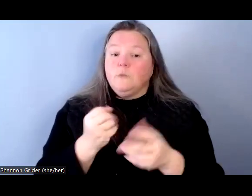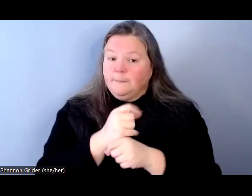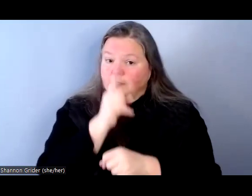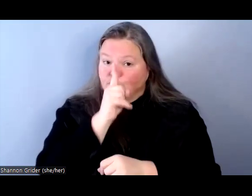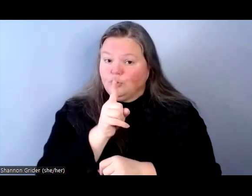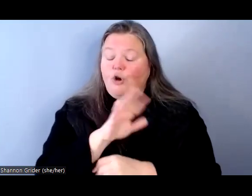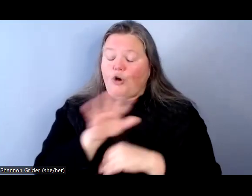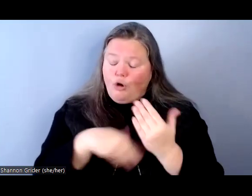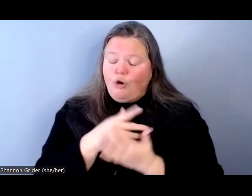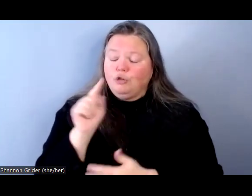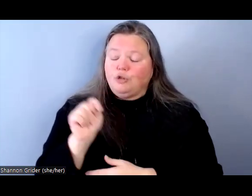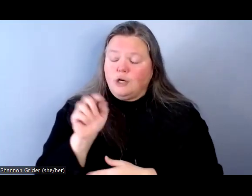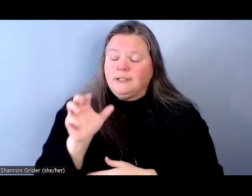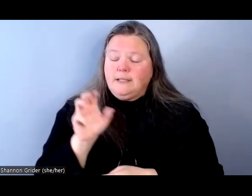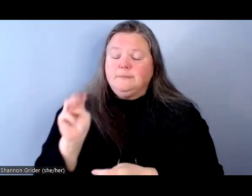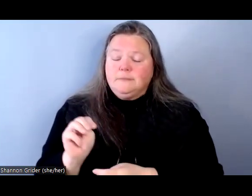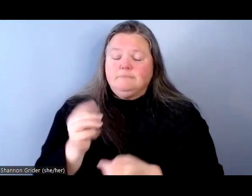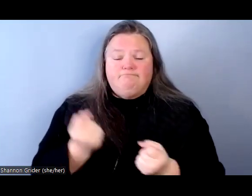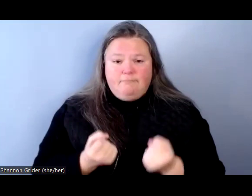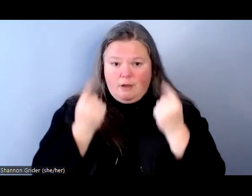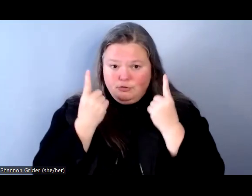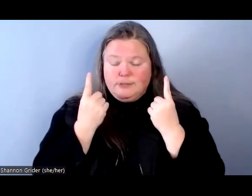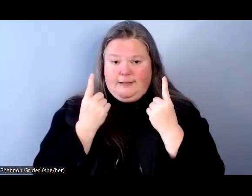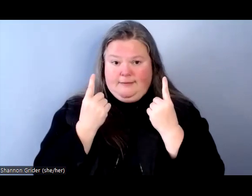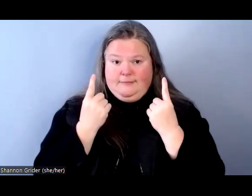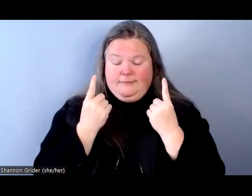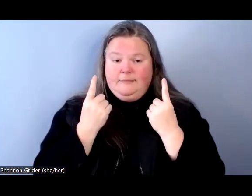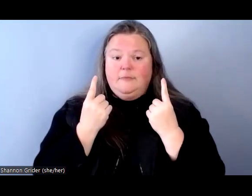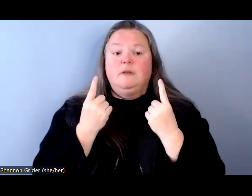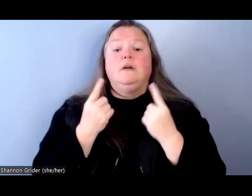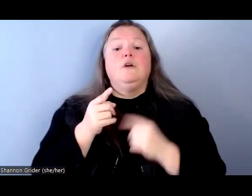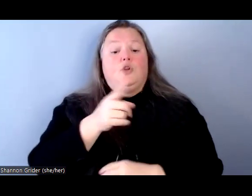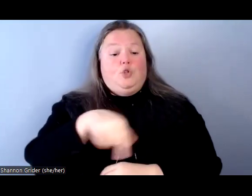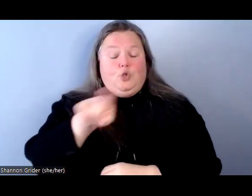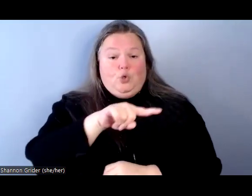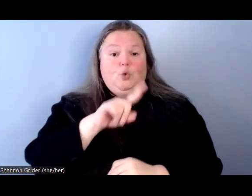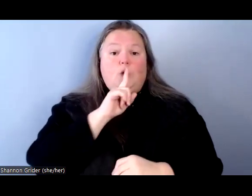I want to make sure that all TCM understand that you are